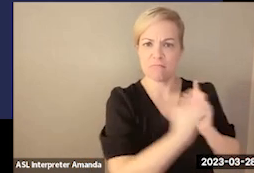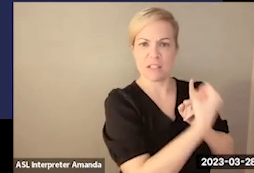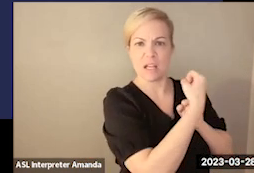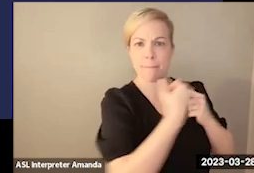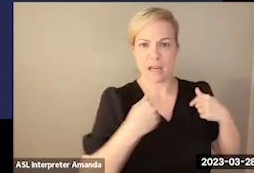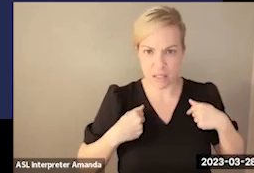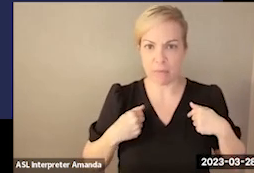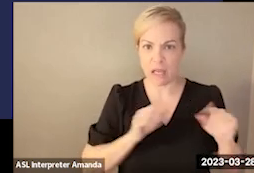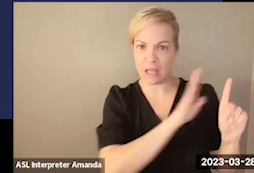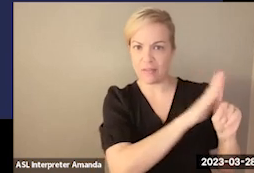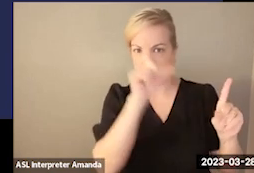Debbie Stine, Science & Technology Policy Academy: your family.